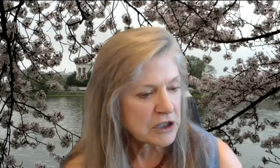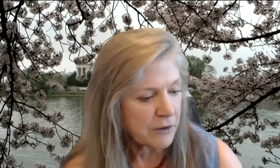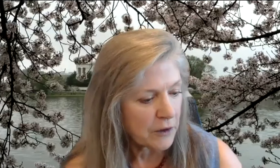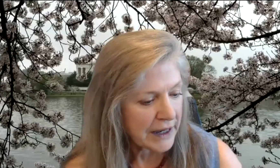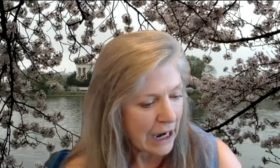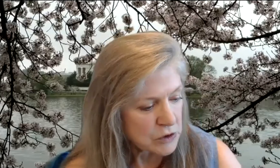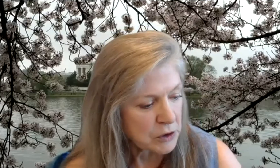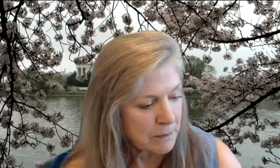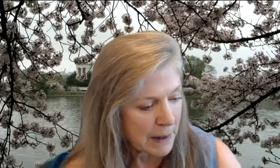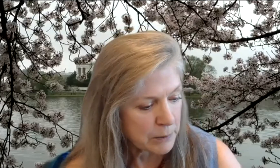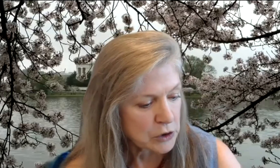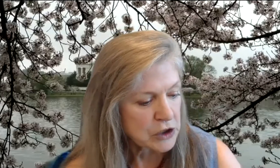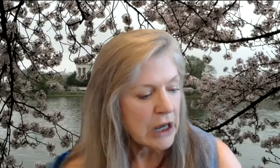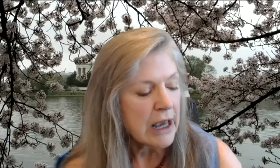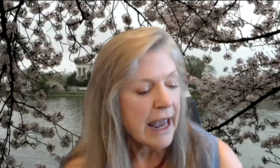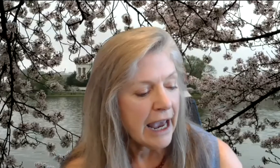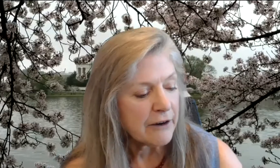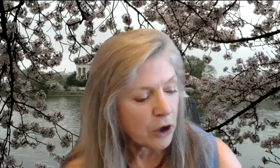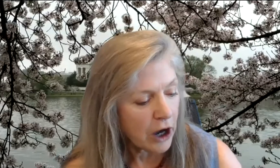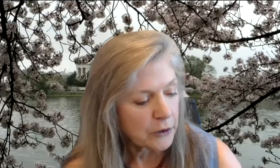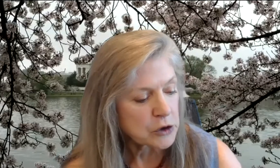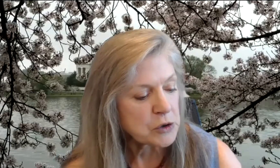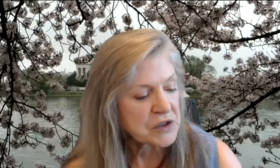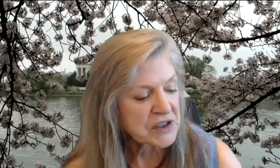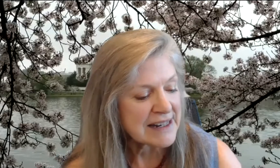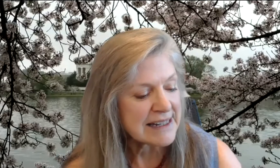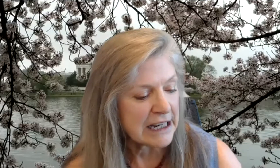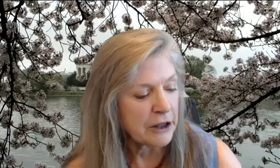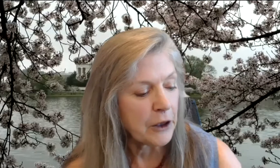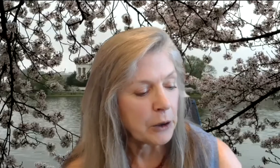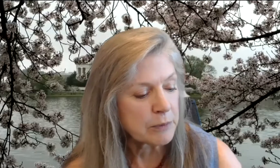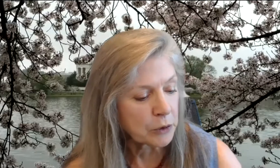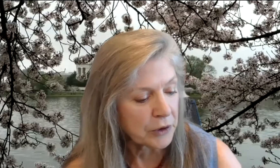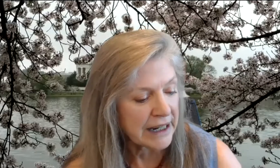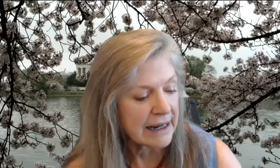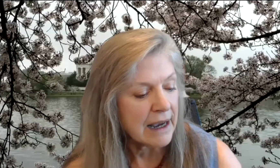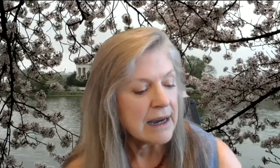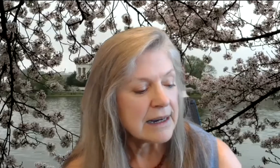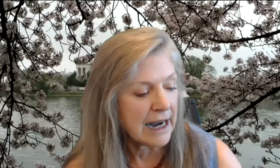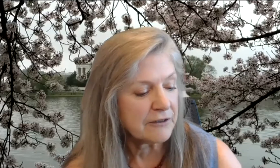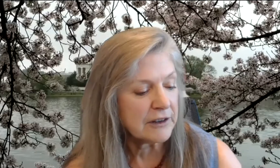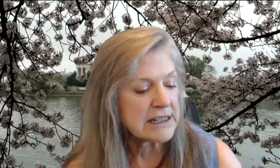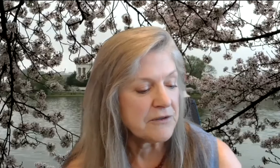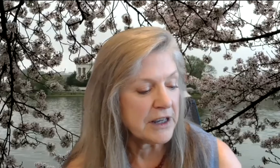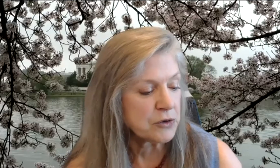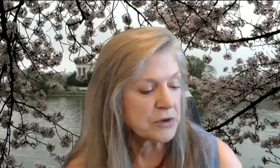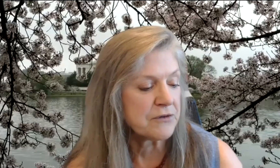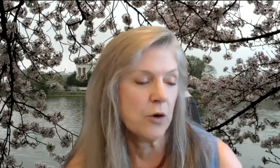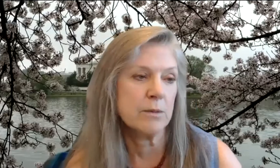first of all the Council members and others who sent in their pre-conflict-of-interest